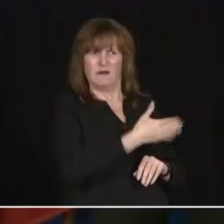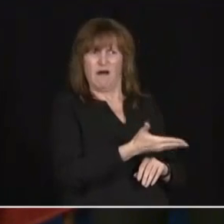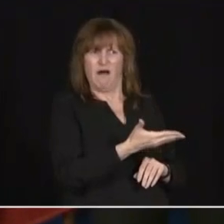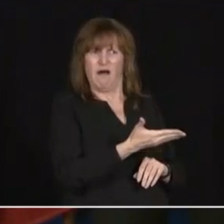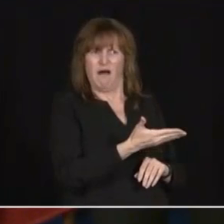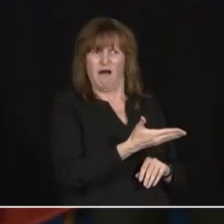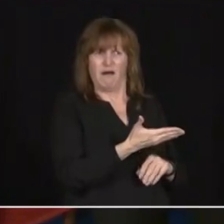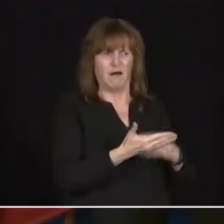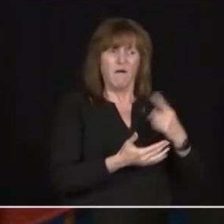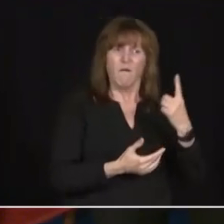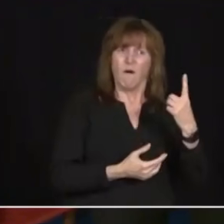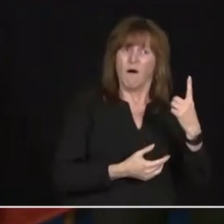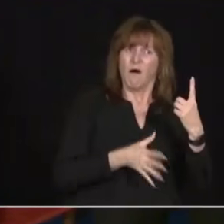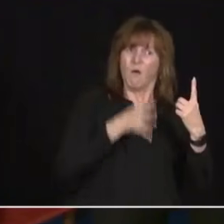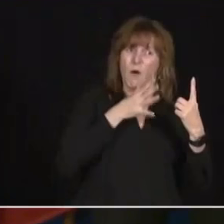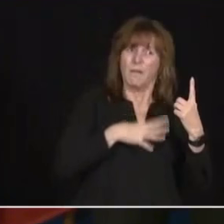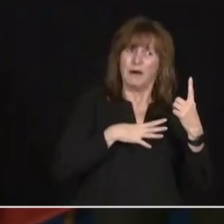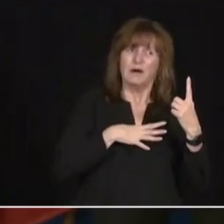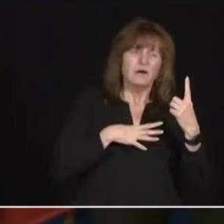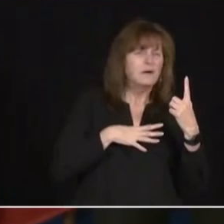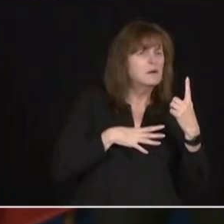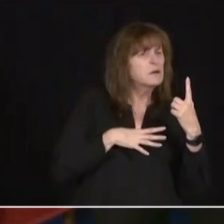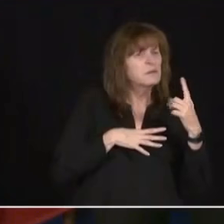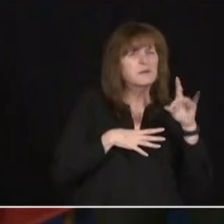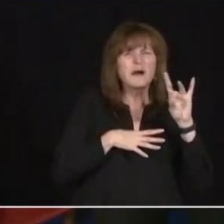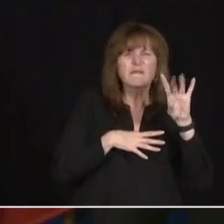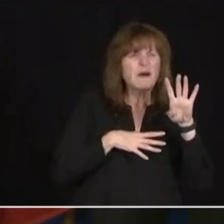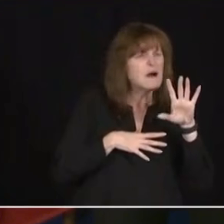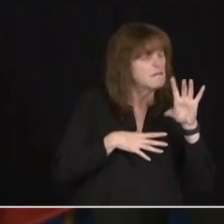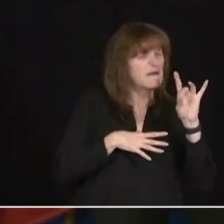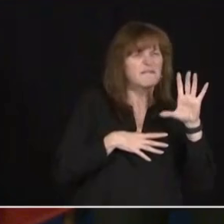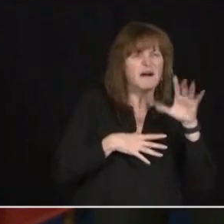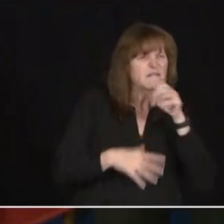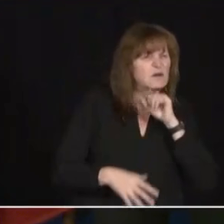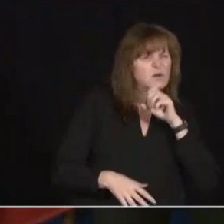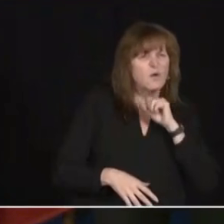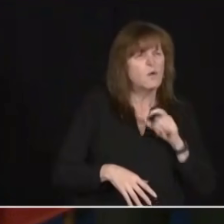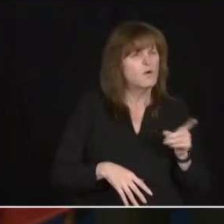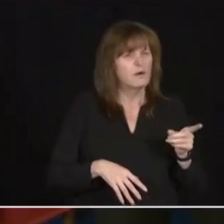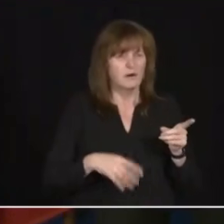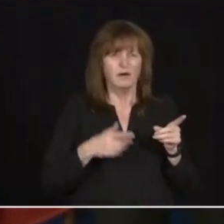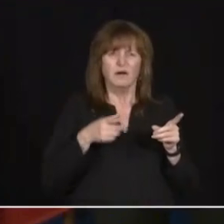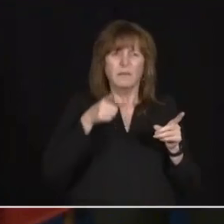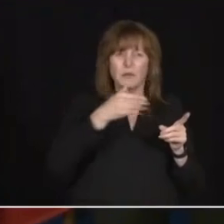will be 66. An 86-year-old resident was on the front page on April 23,